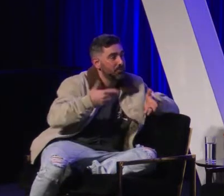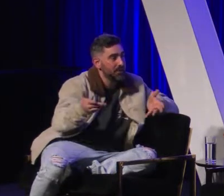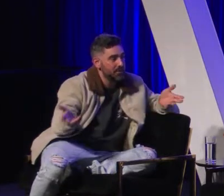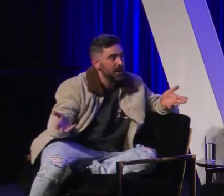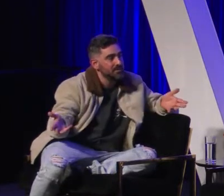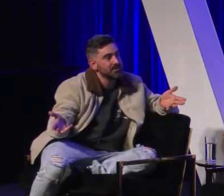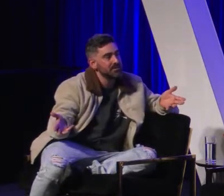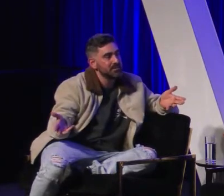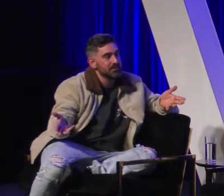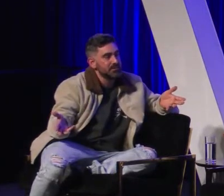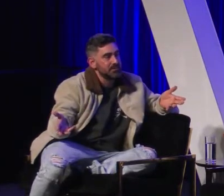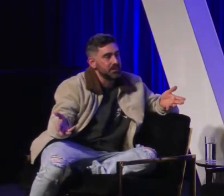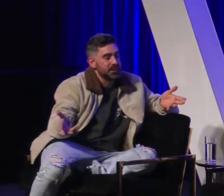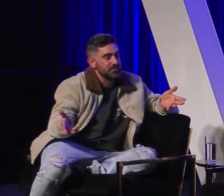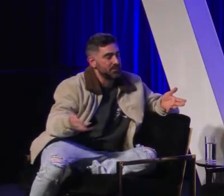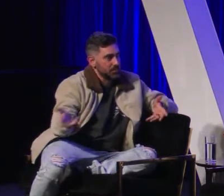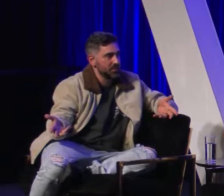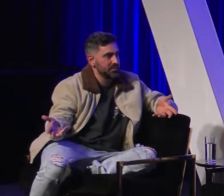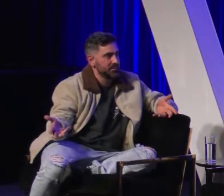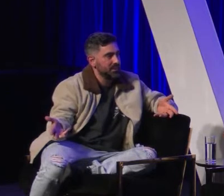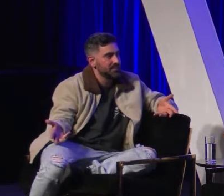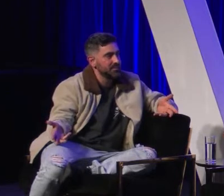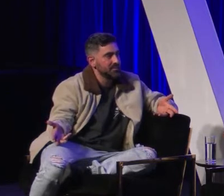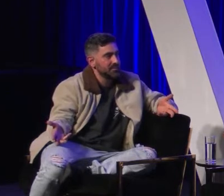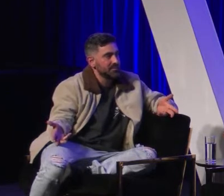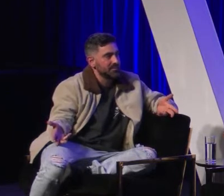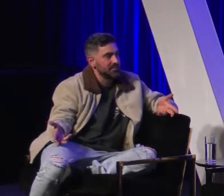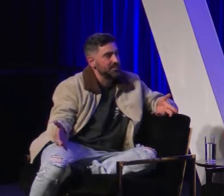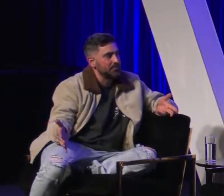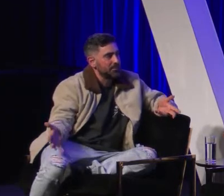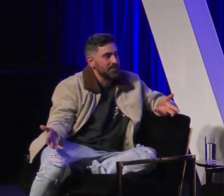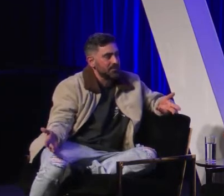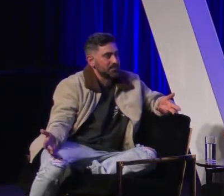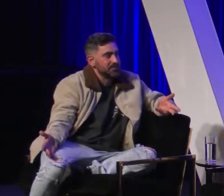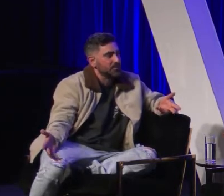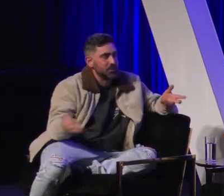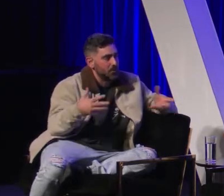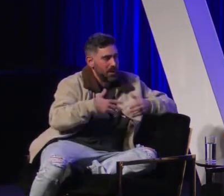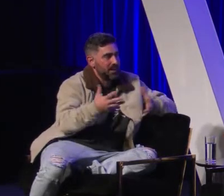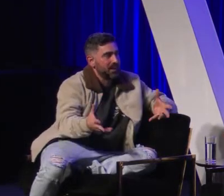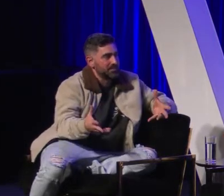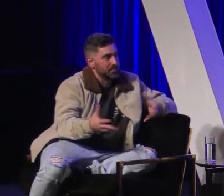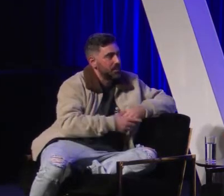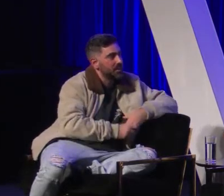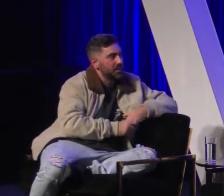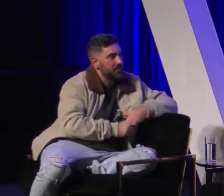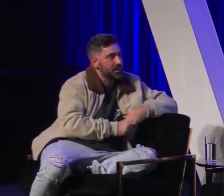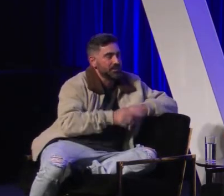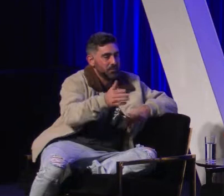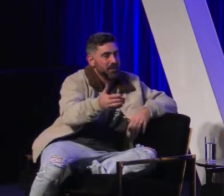they are actually supporting artists? Do you think maybe they're just not quite as aware of like, oh wow,